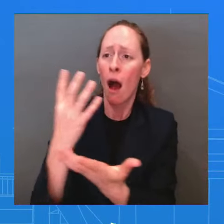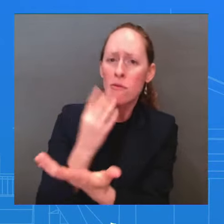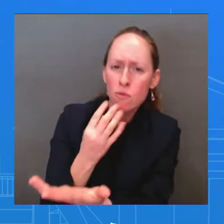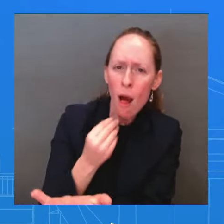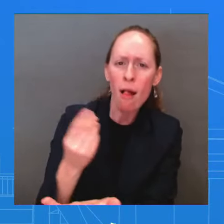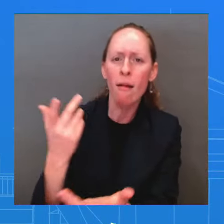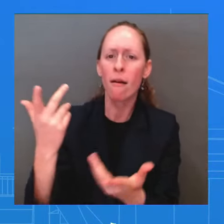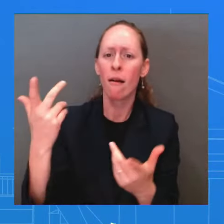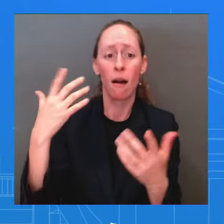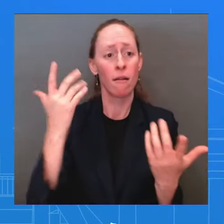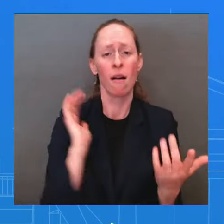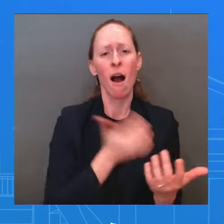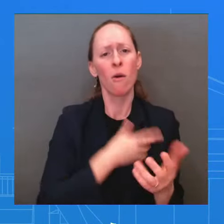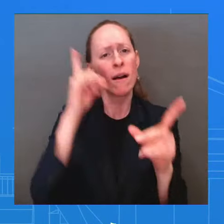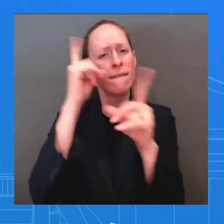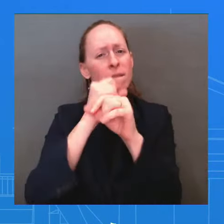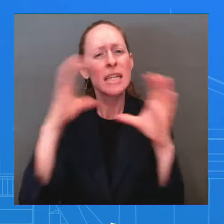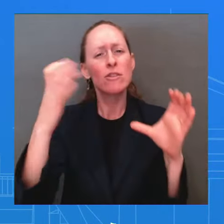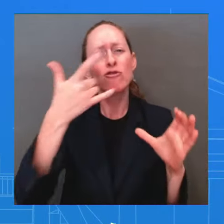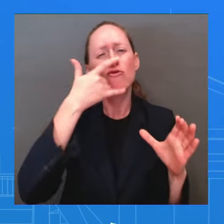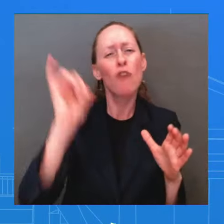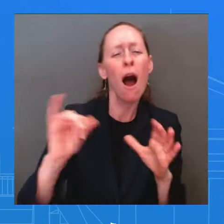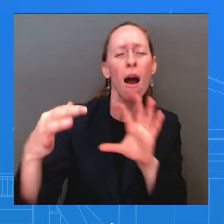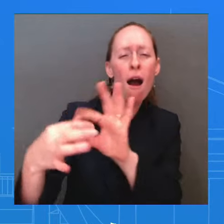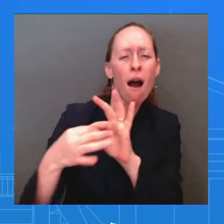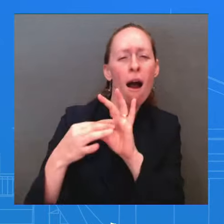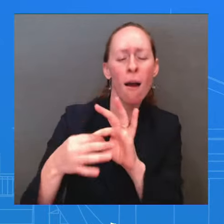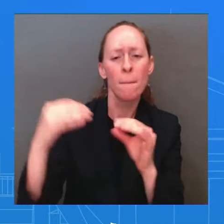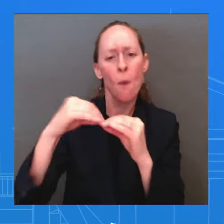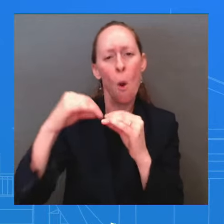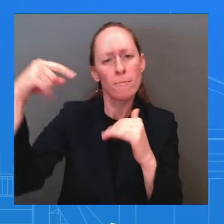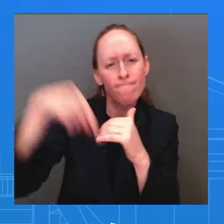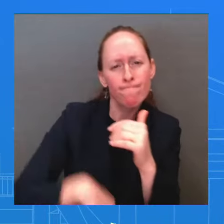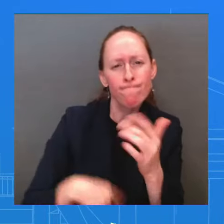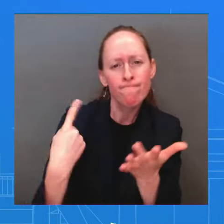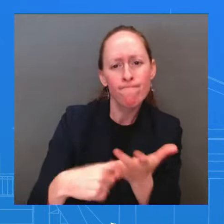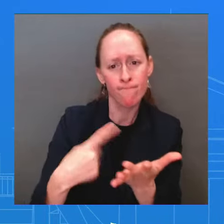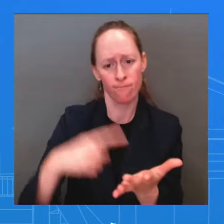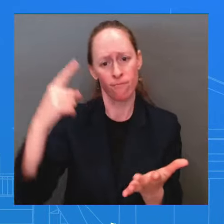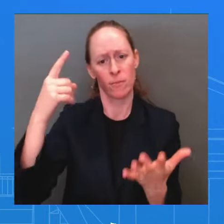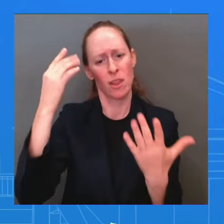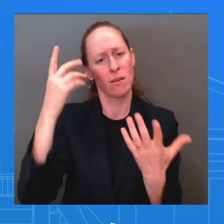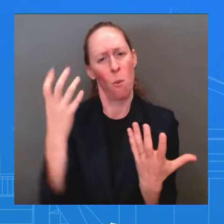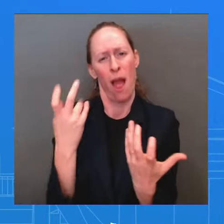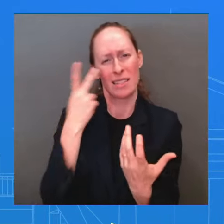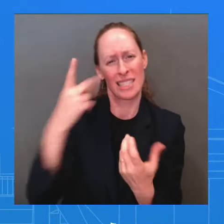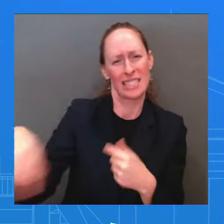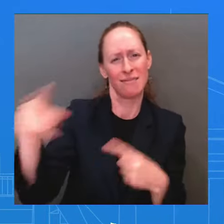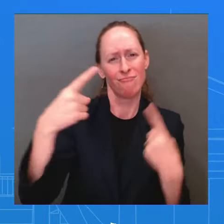and integrated region, as well as to compare notes on effectively countering and deterring Iran.